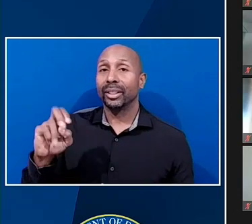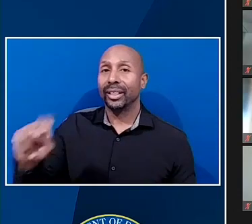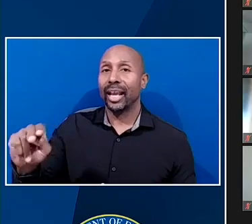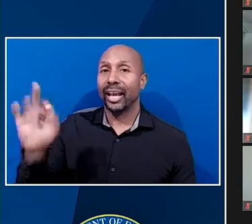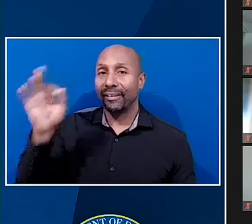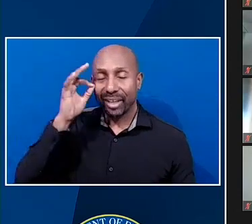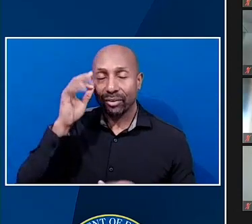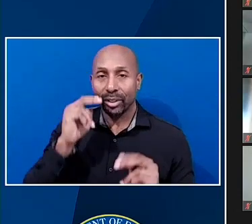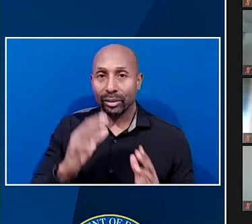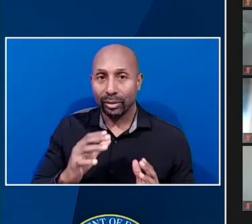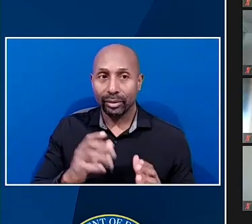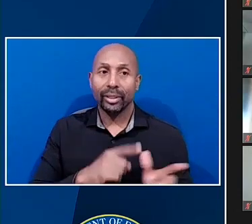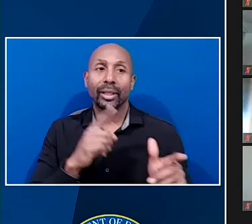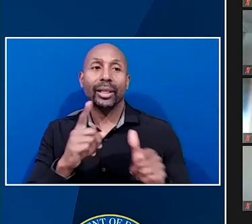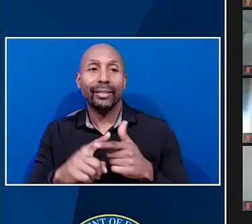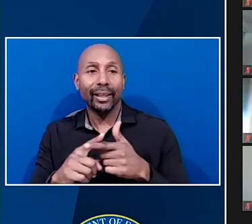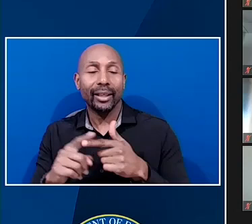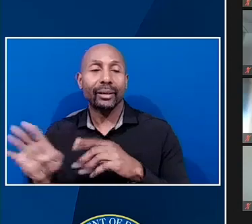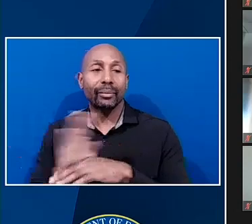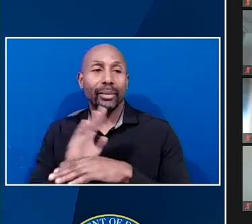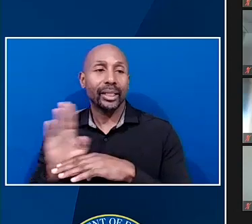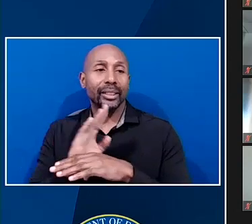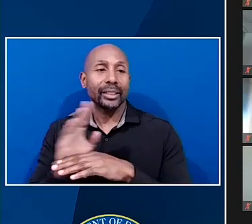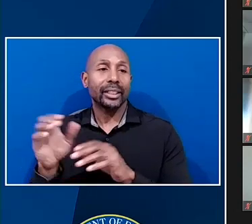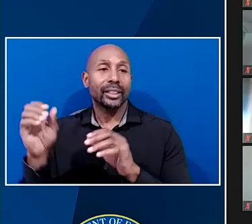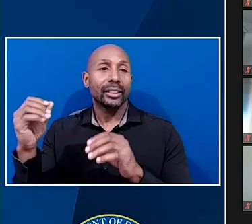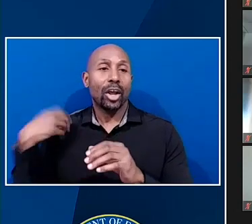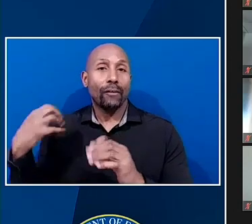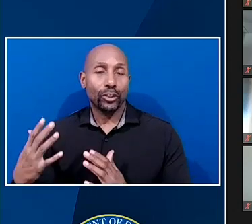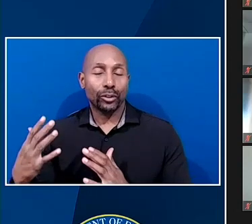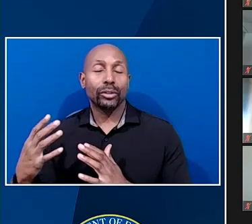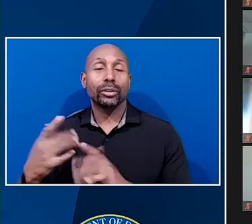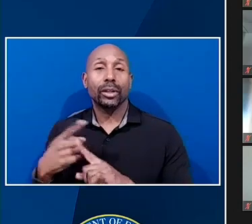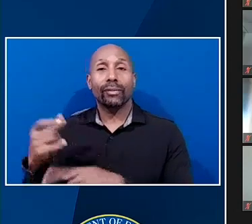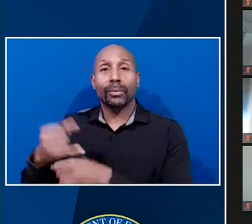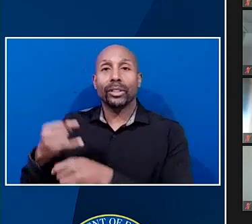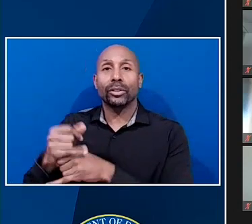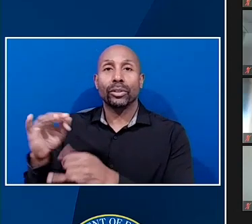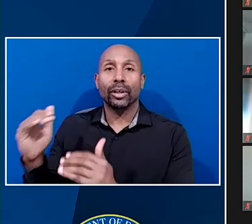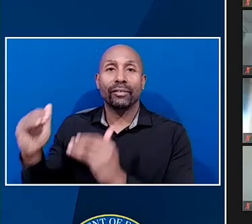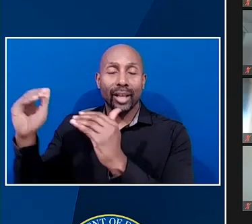officers from institutions of higher education, Joe Weglarz. Good morning.